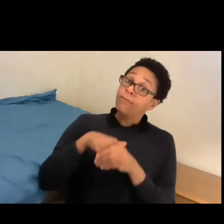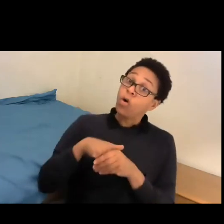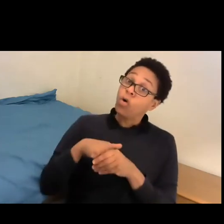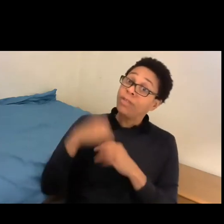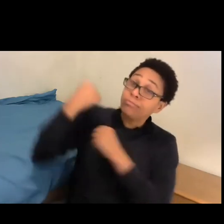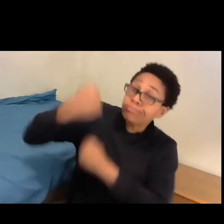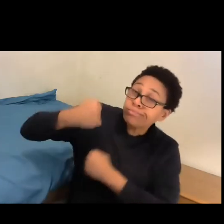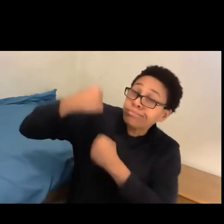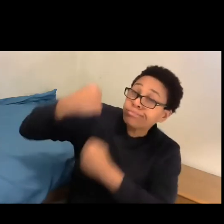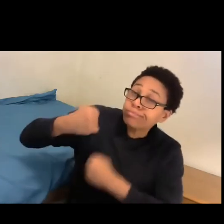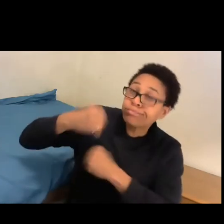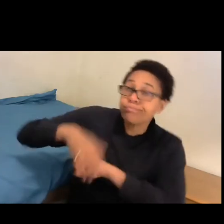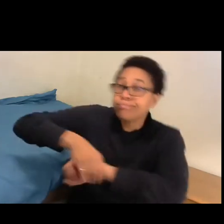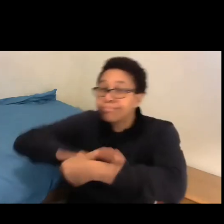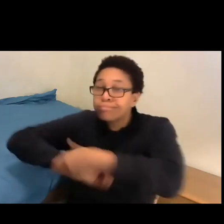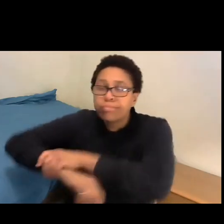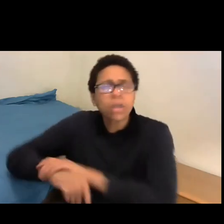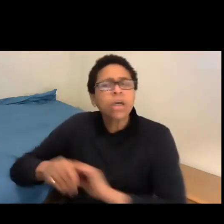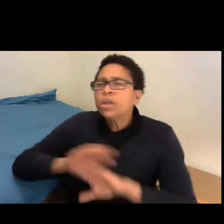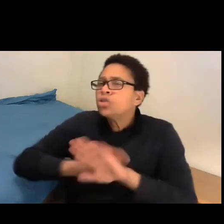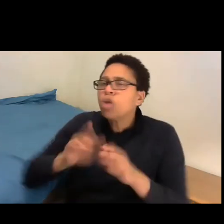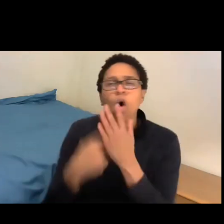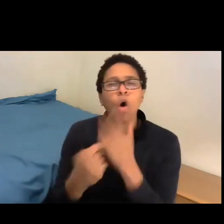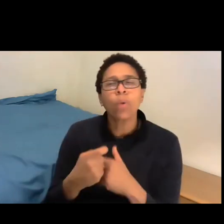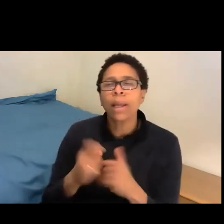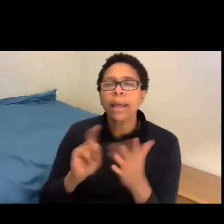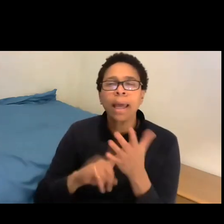LGBT activism. It was social justice, in a more